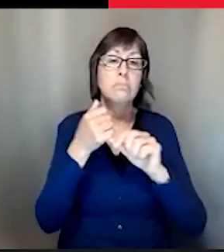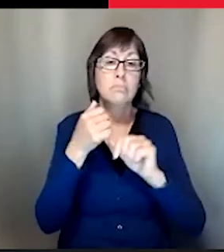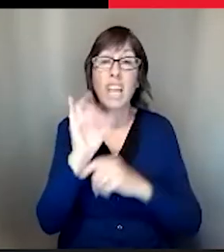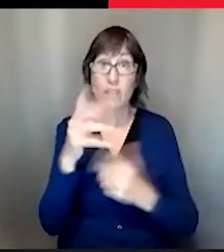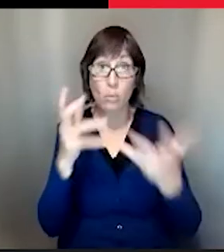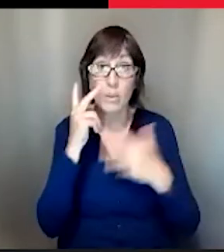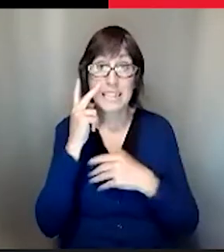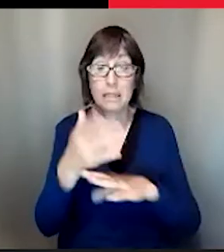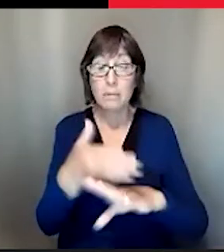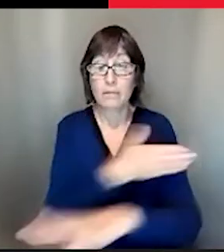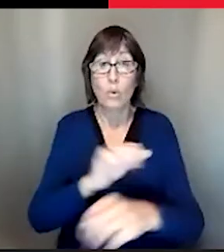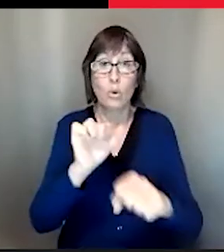for the Centre City Banners.